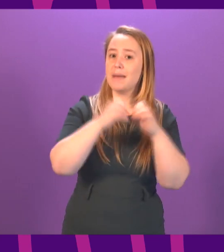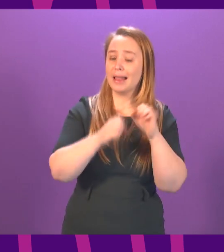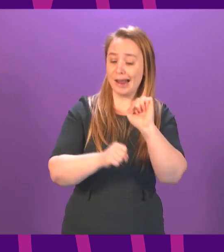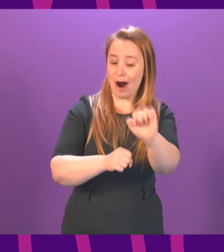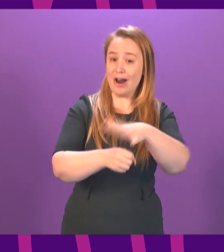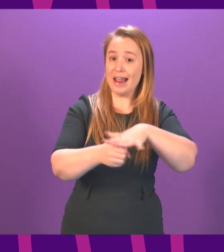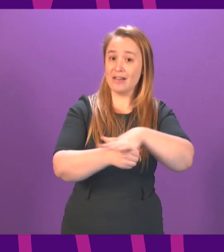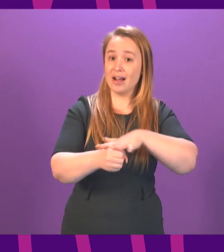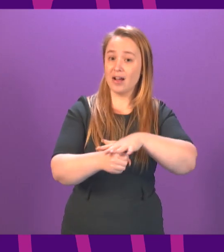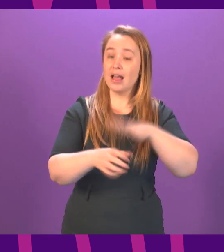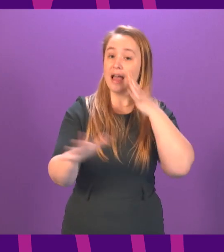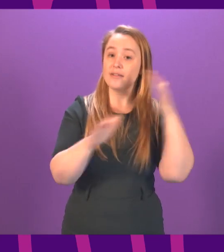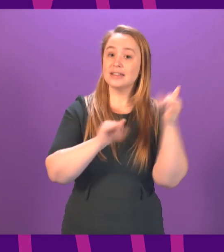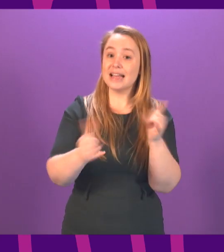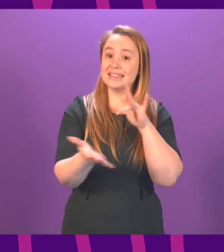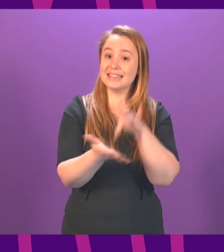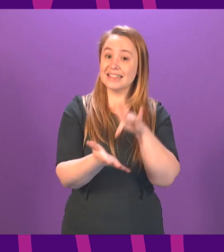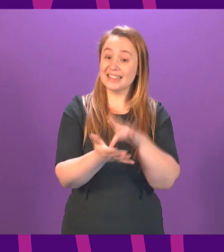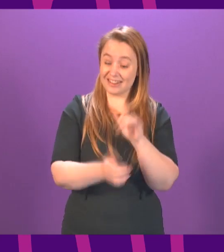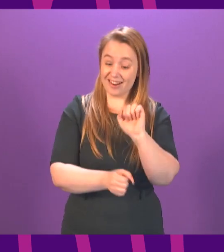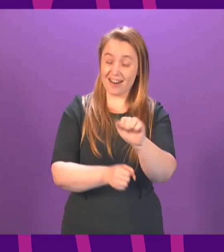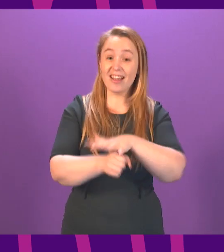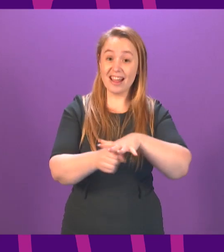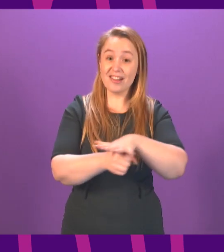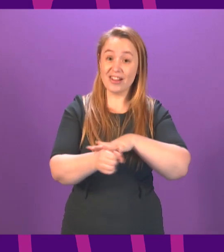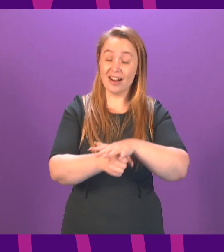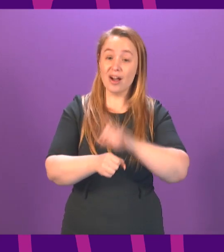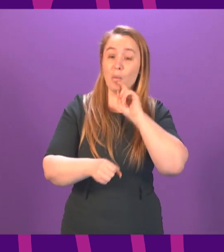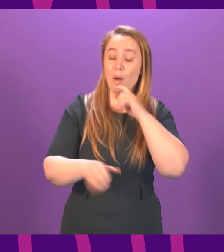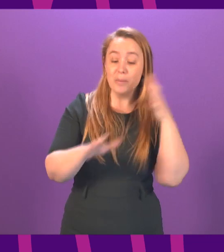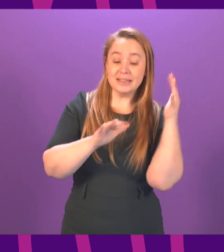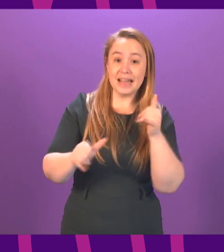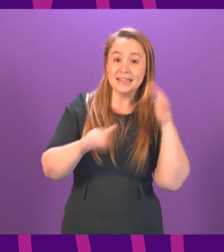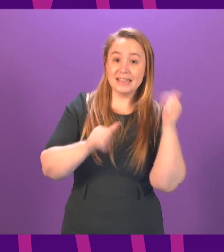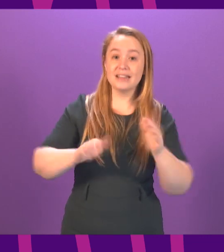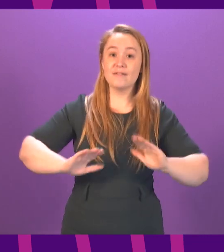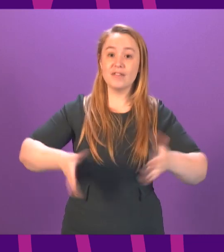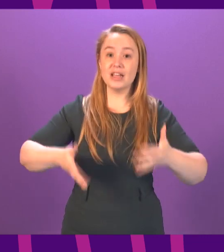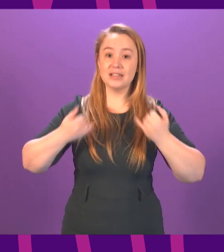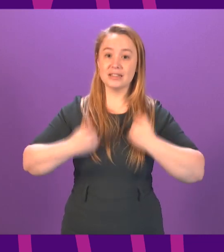There is a testing centre in Jackie Baillie’s constituency, or maybe a mobile testing unit.